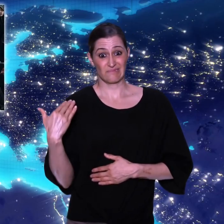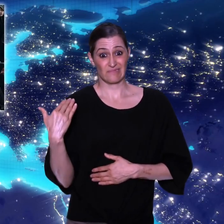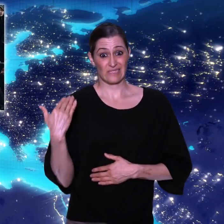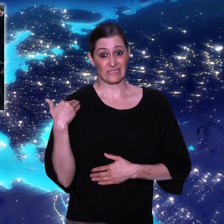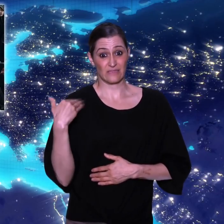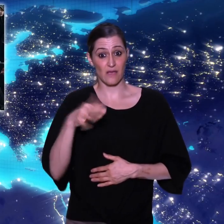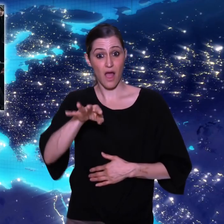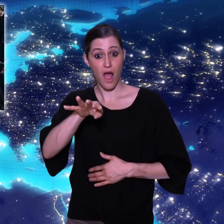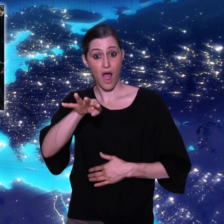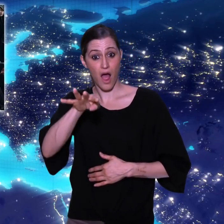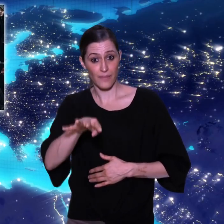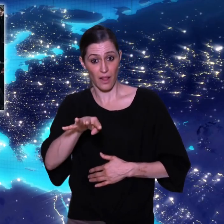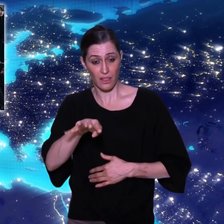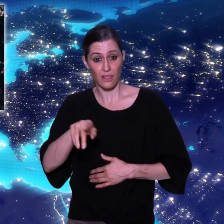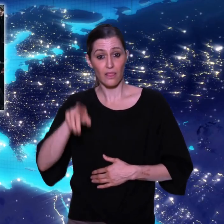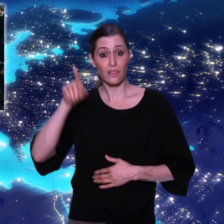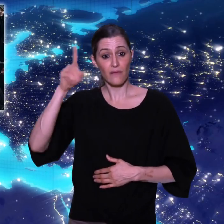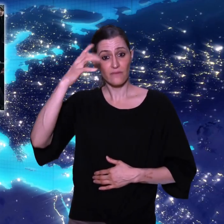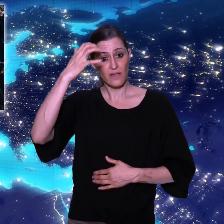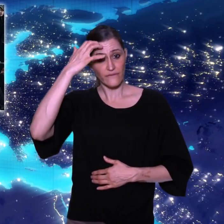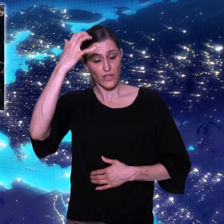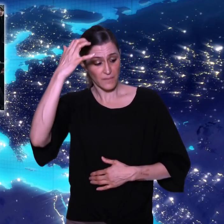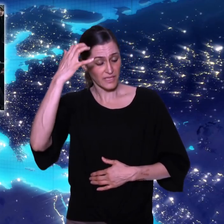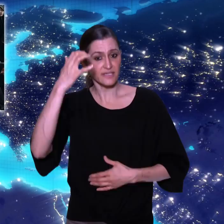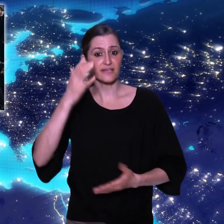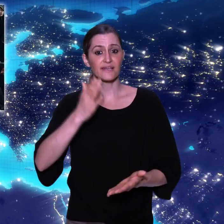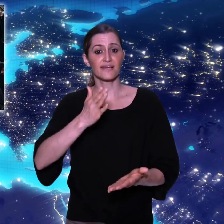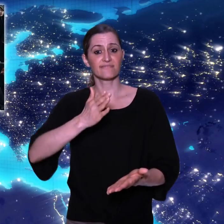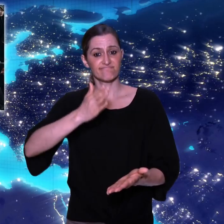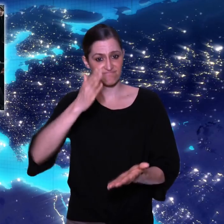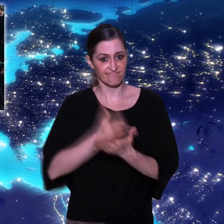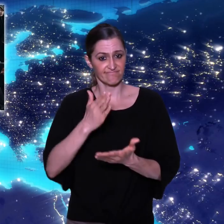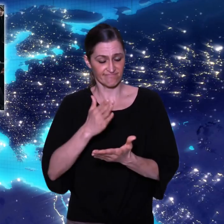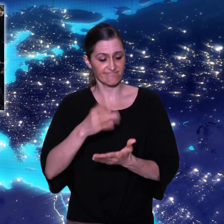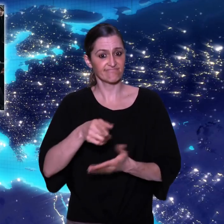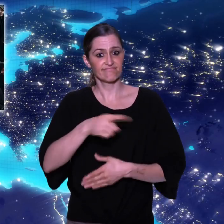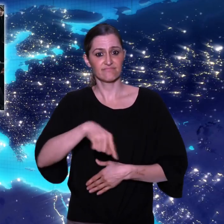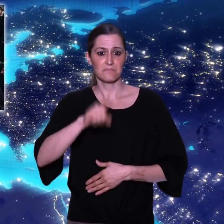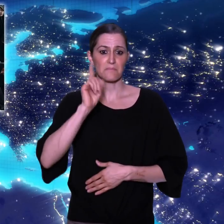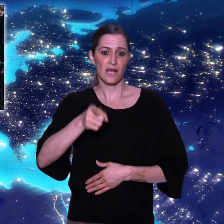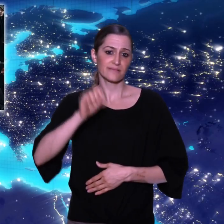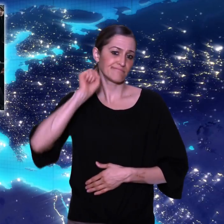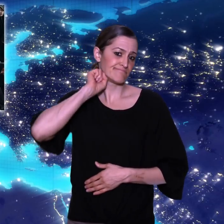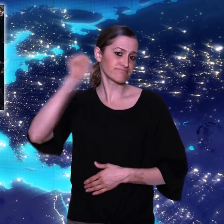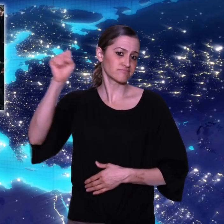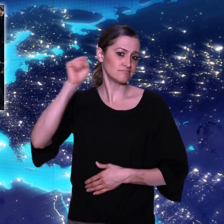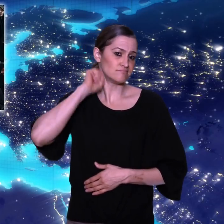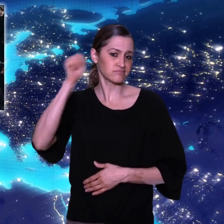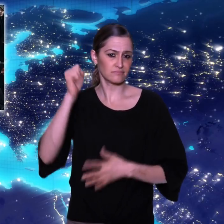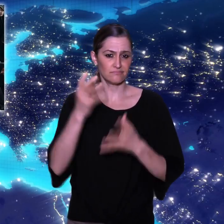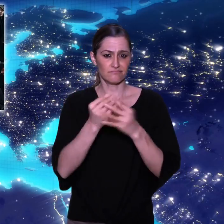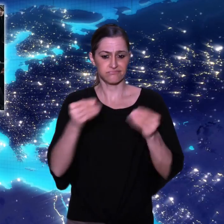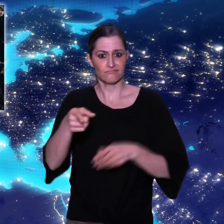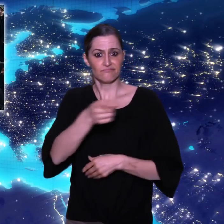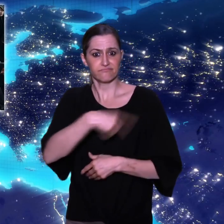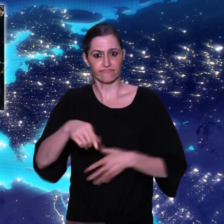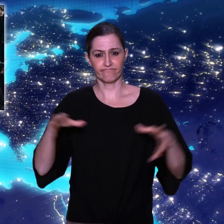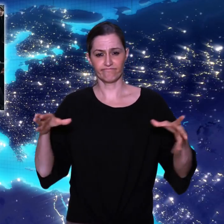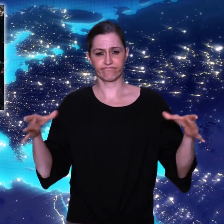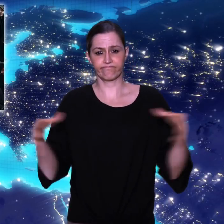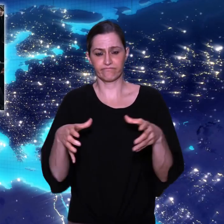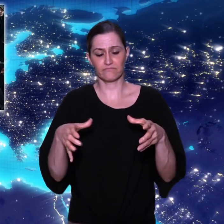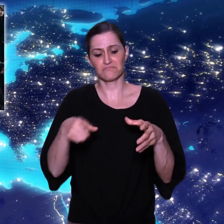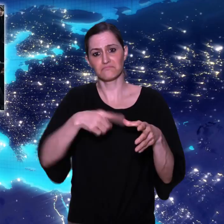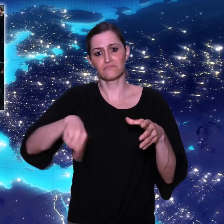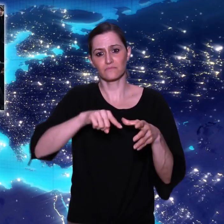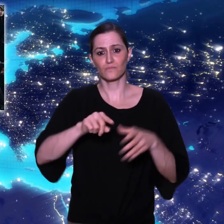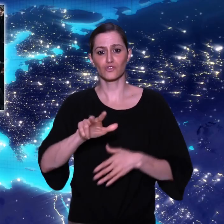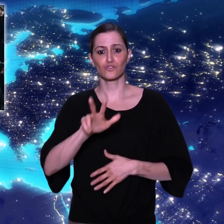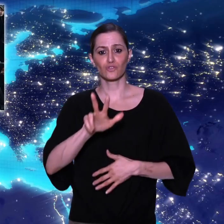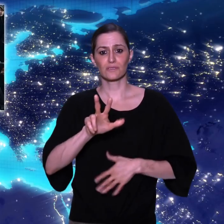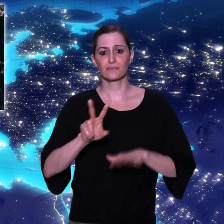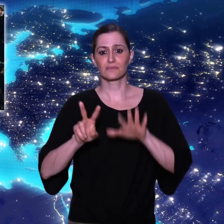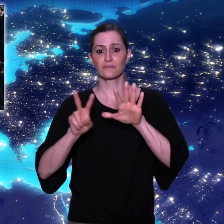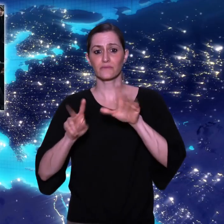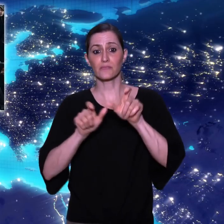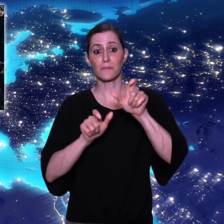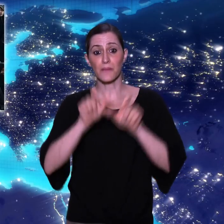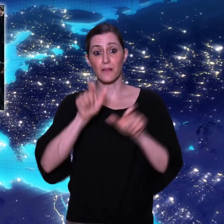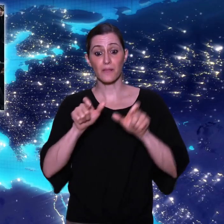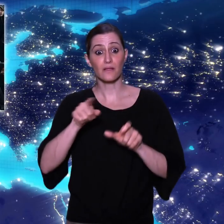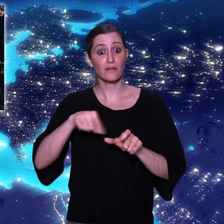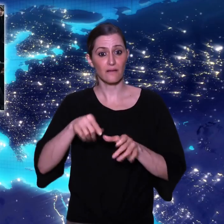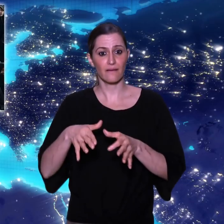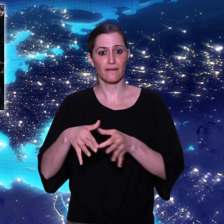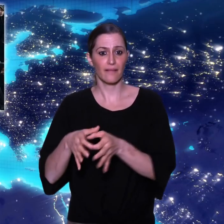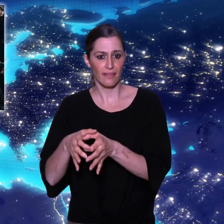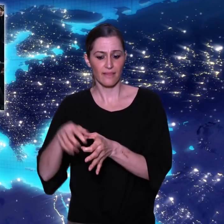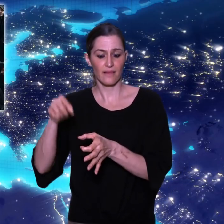since 2014 and the country carried out a mass execution